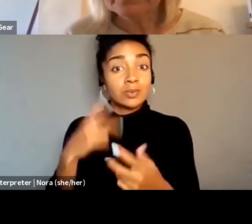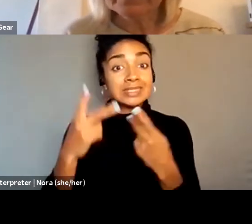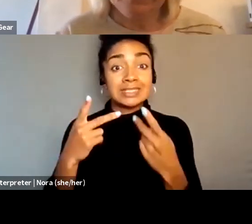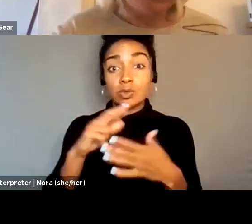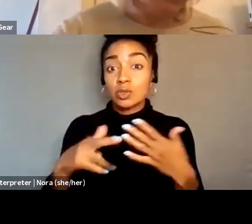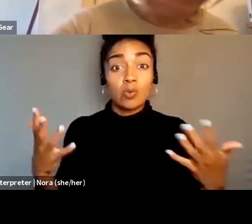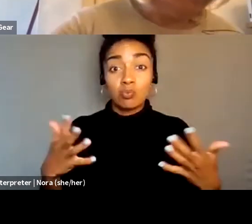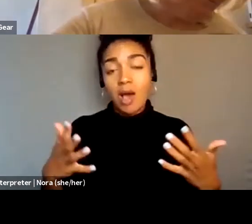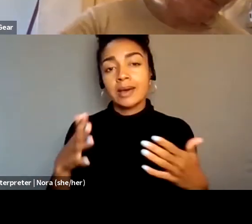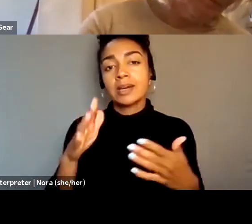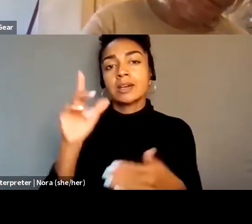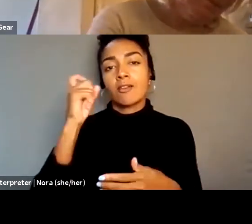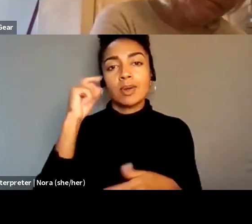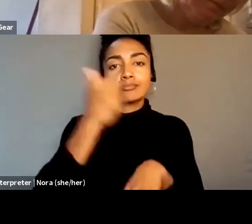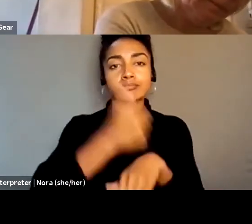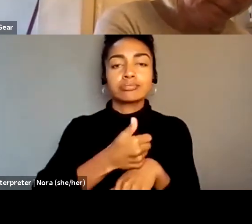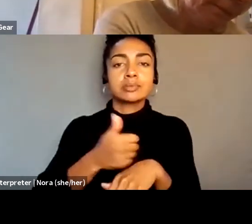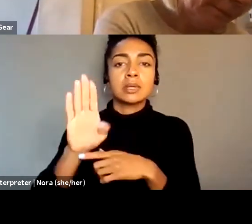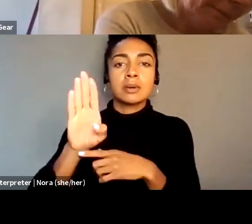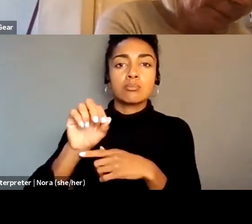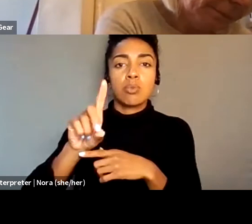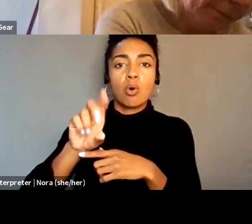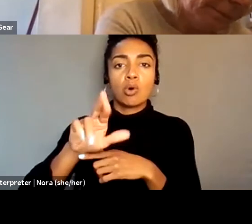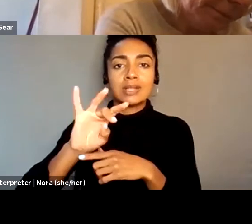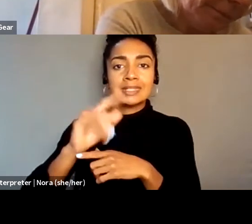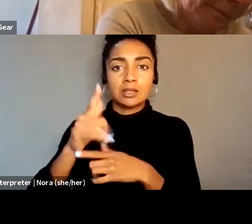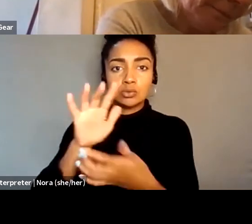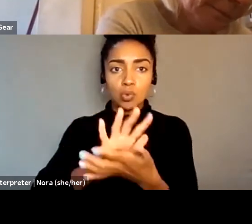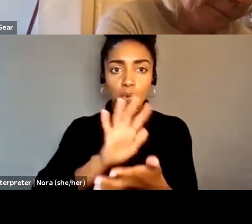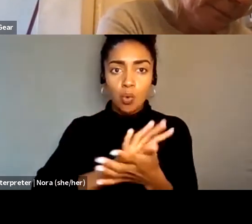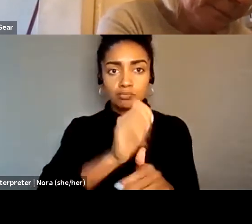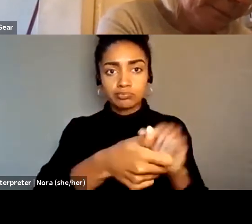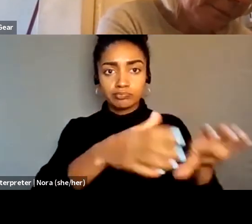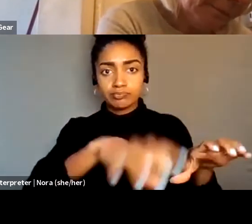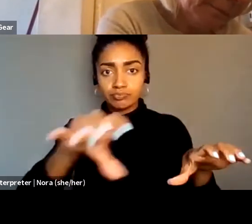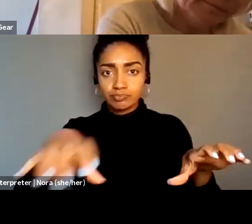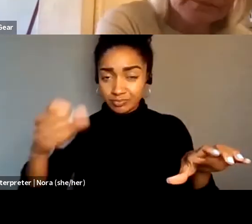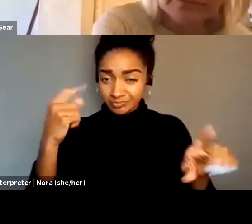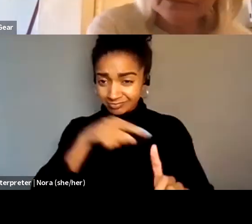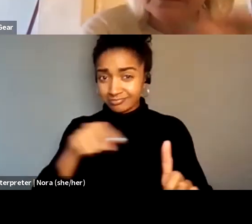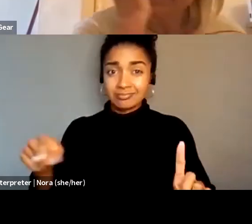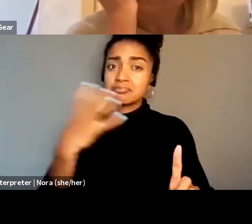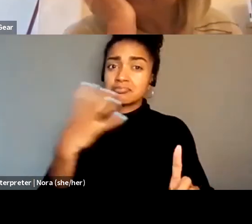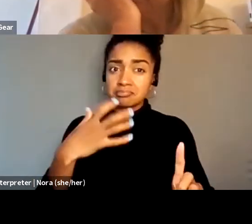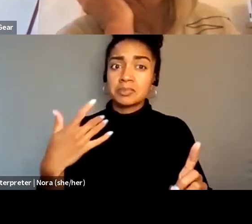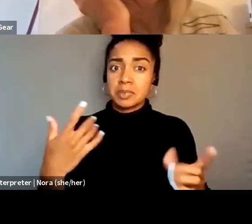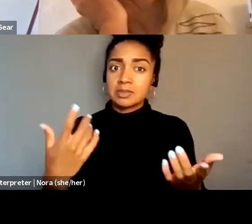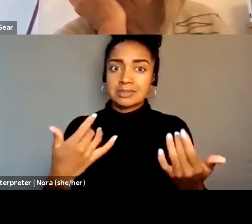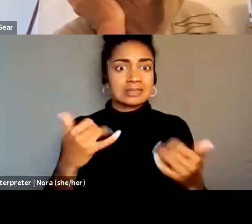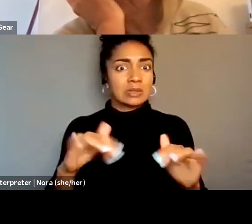making it difficult for children from poor families to access education. So the approach is that,